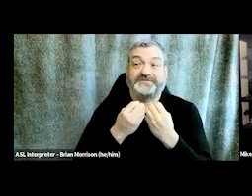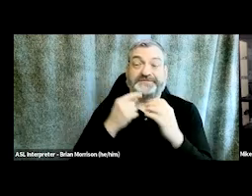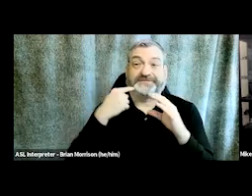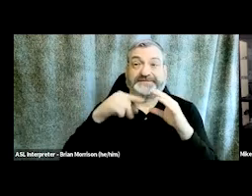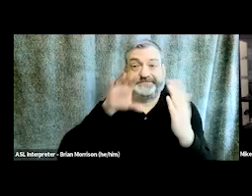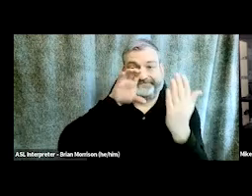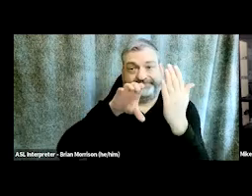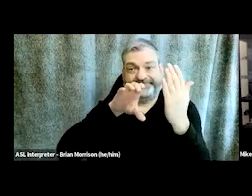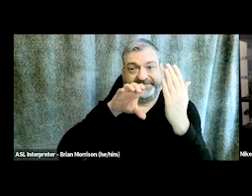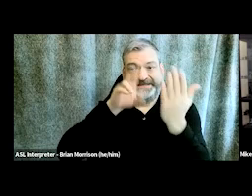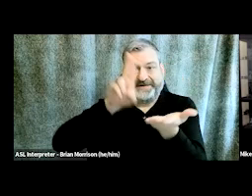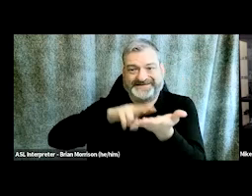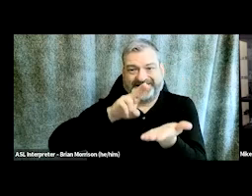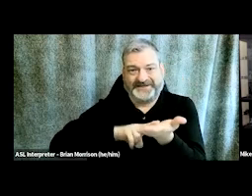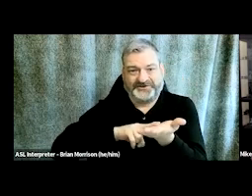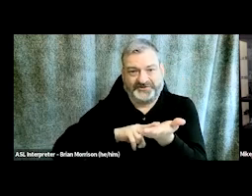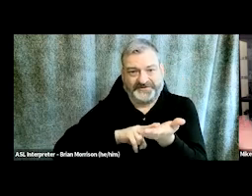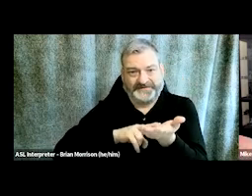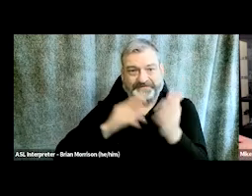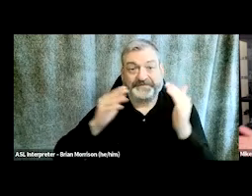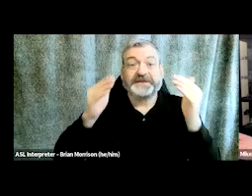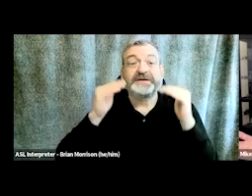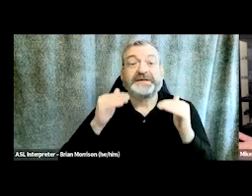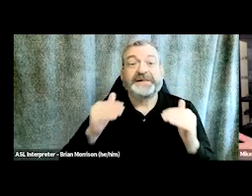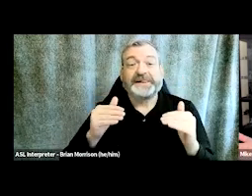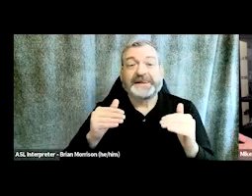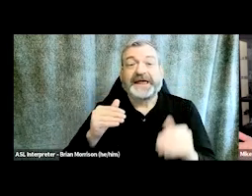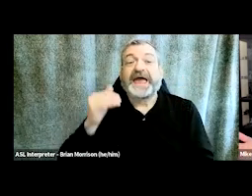And documents sent via email must also be digitally accessible.